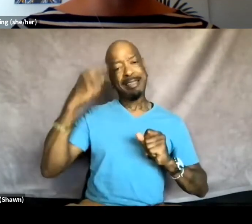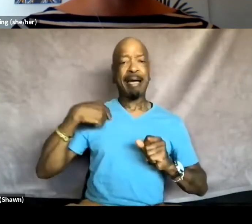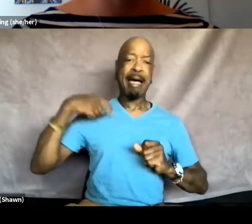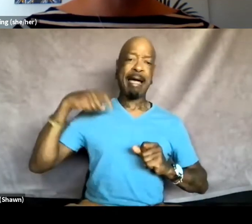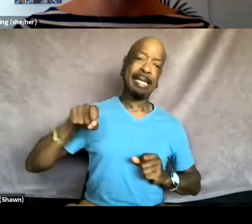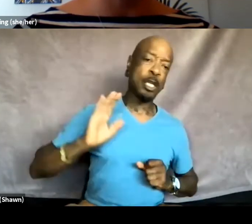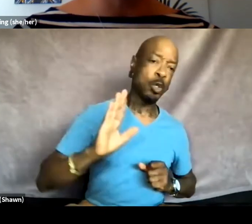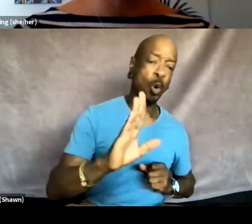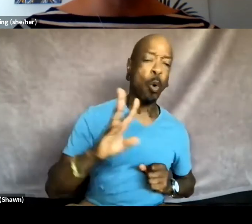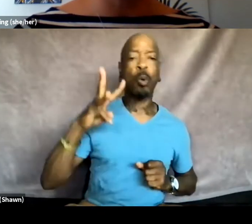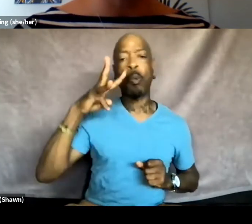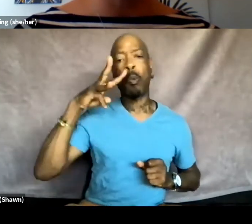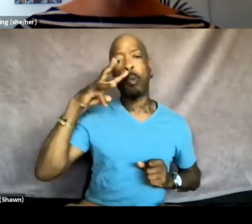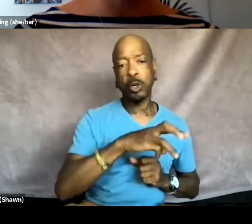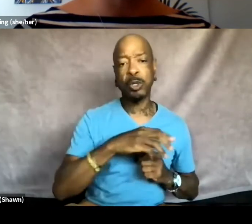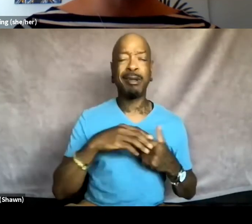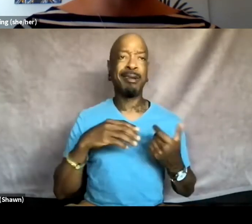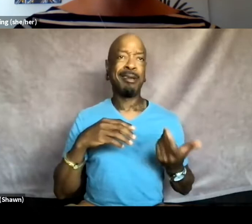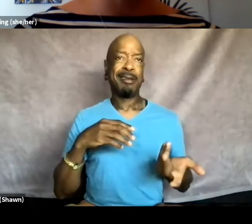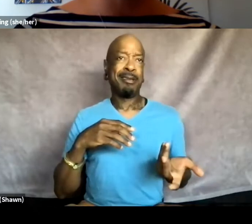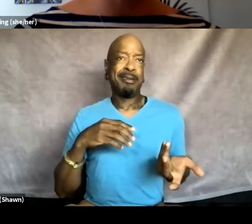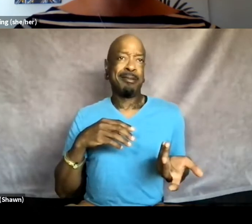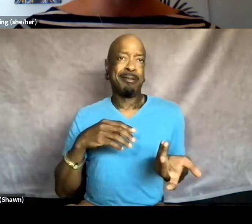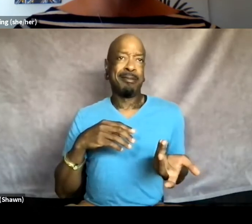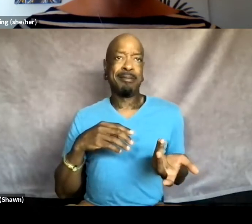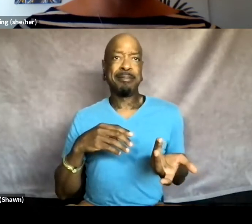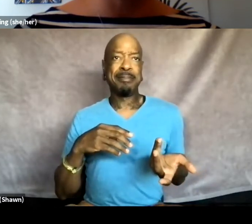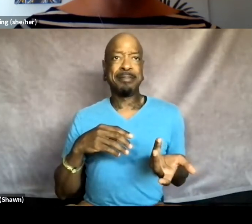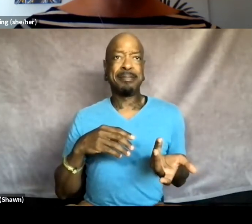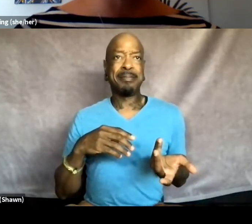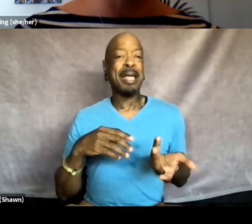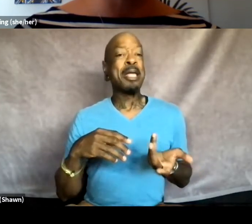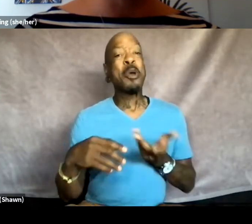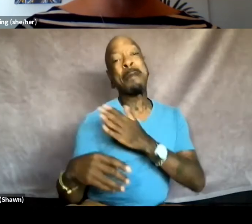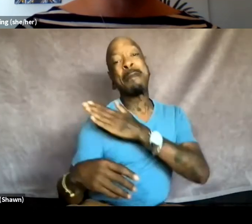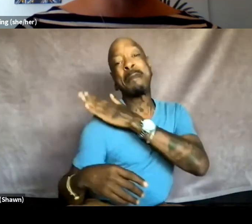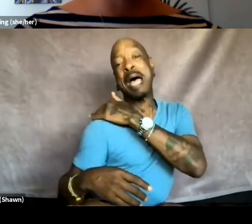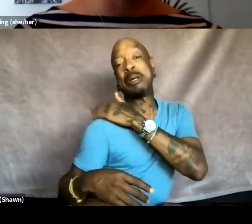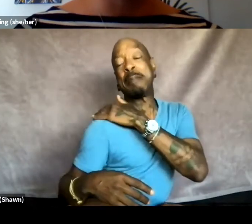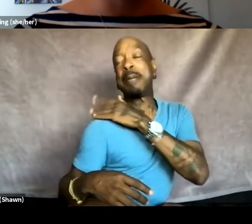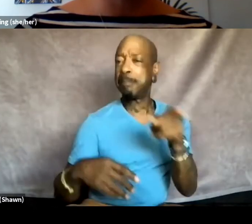Keah Brown: Like infantilizing pat's on the back, because you found me inspiring because